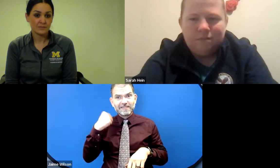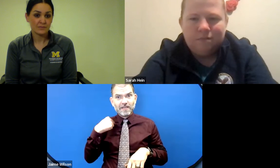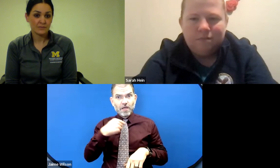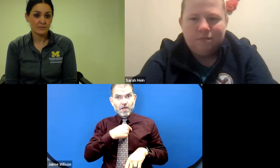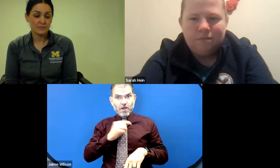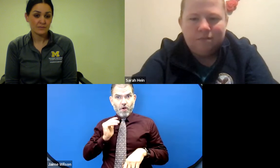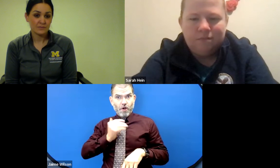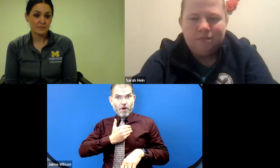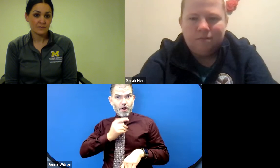ASL Interpreter: Interestingly.